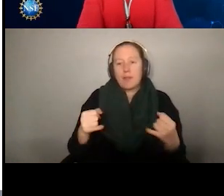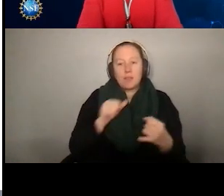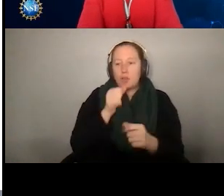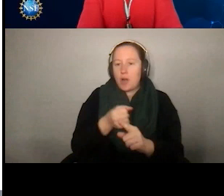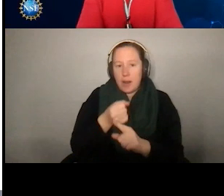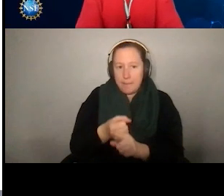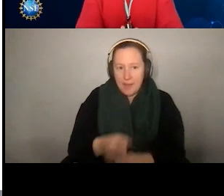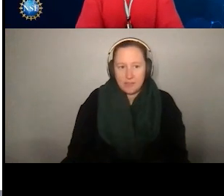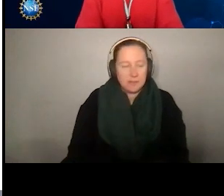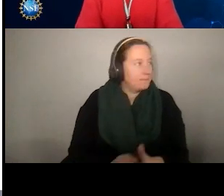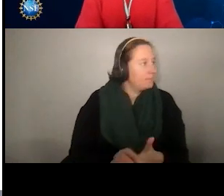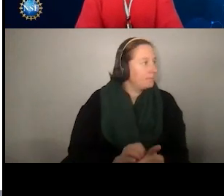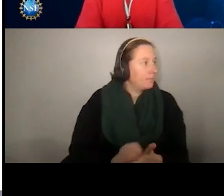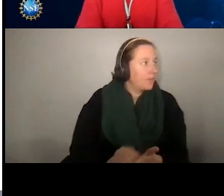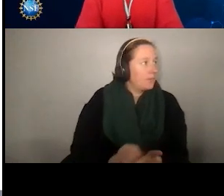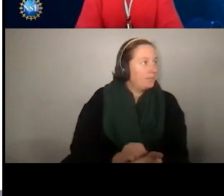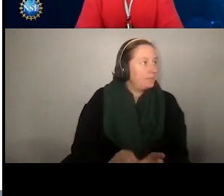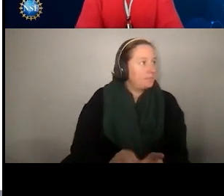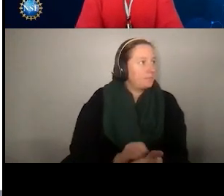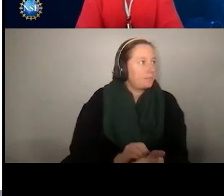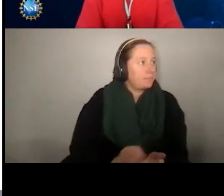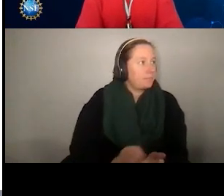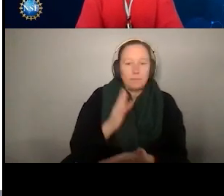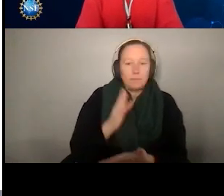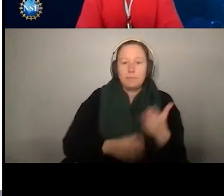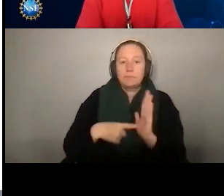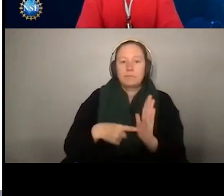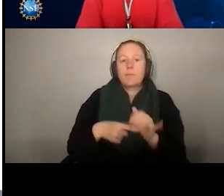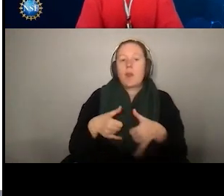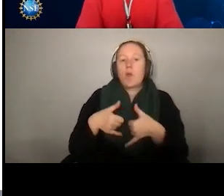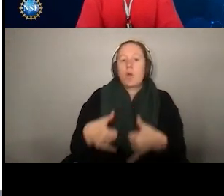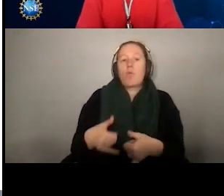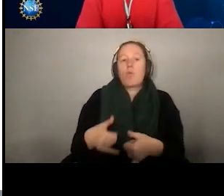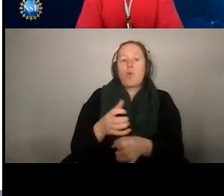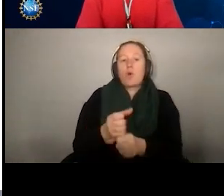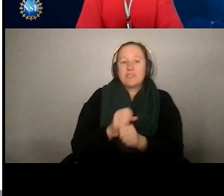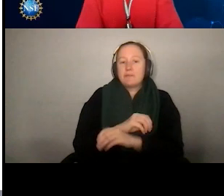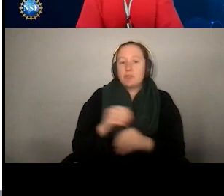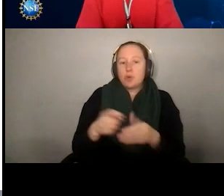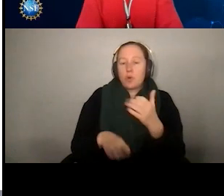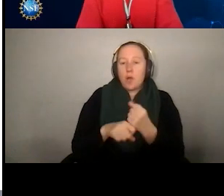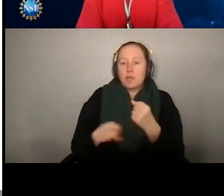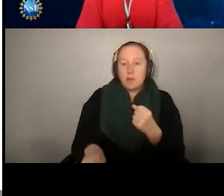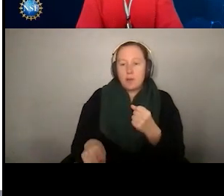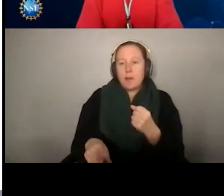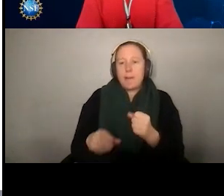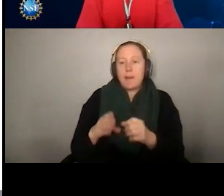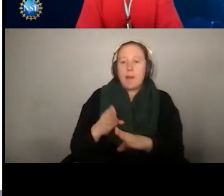In some instances, an award might receive a no-cost extension past the date of canceling funds.